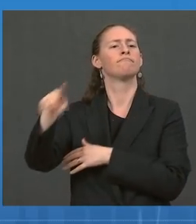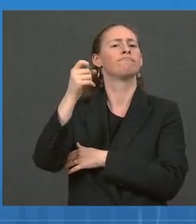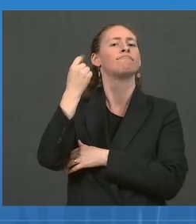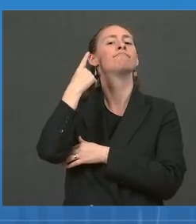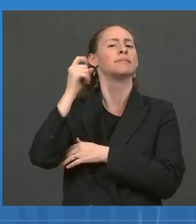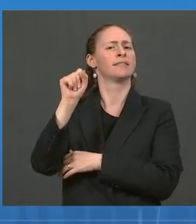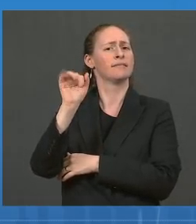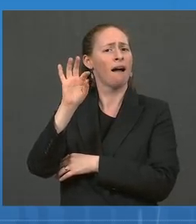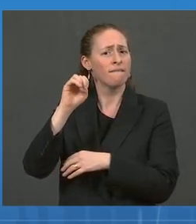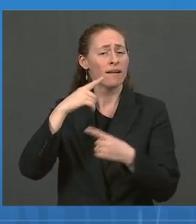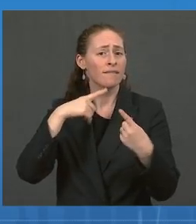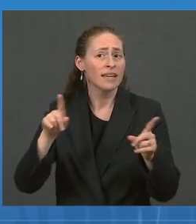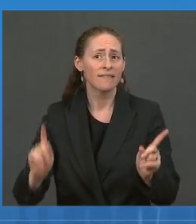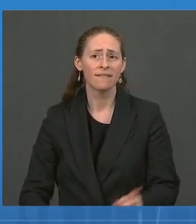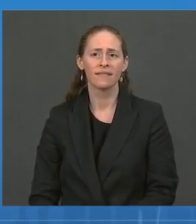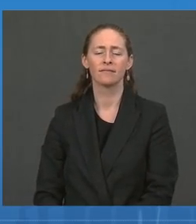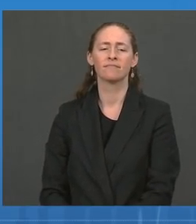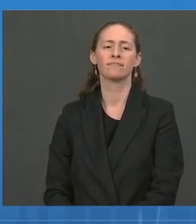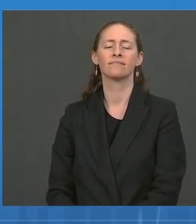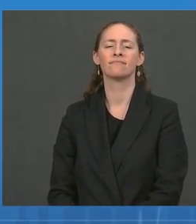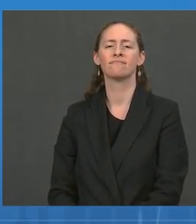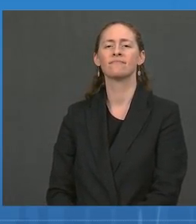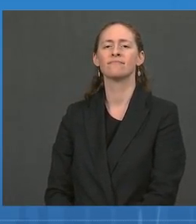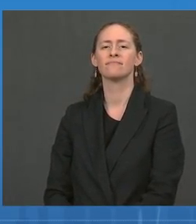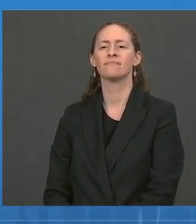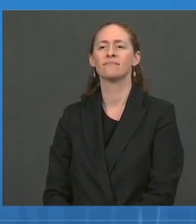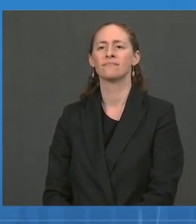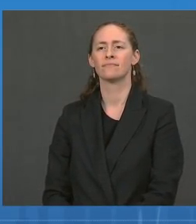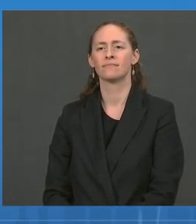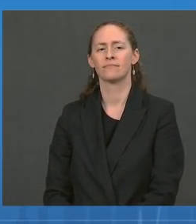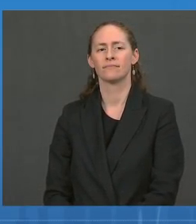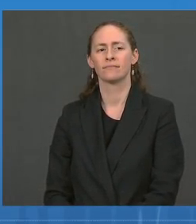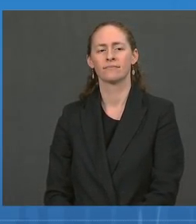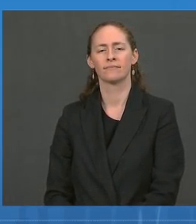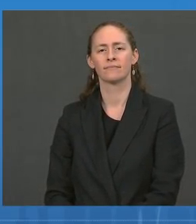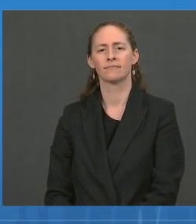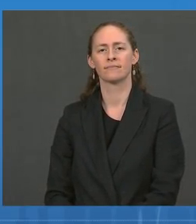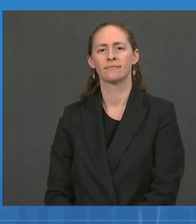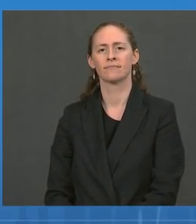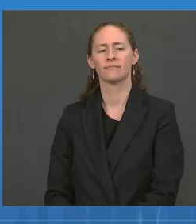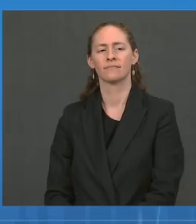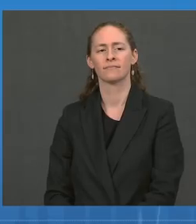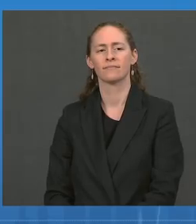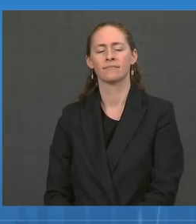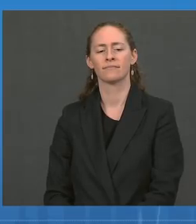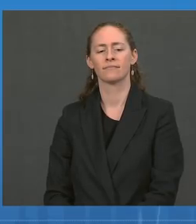Mr. Zients: Next question. Moderator: Let's go to Ebony McMorris at American Urban Radio Network.